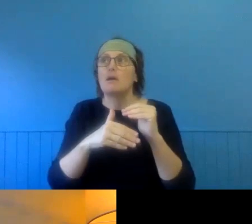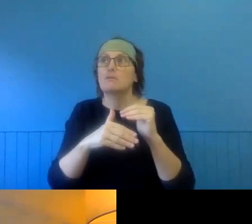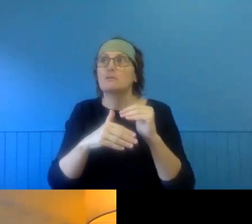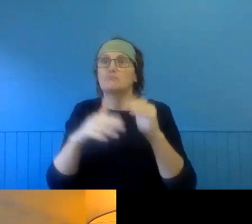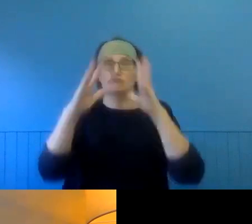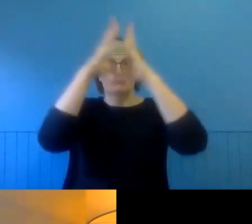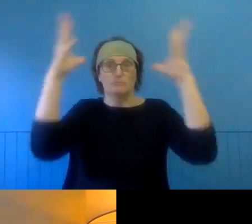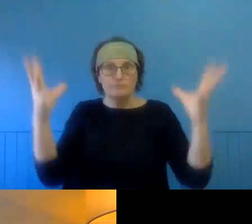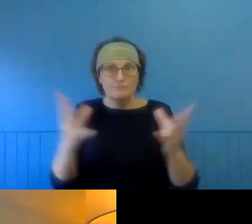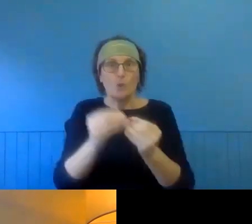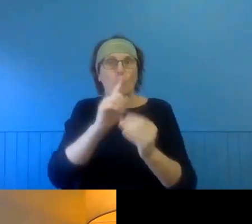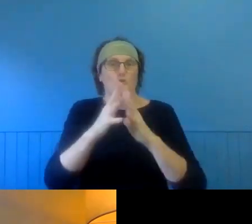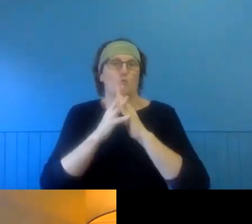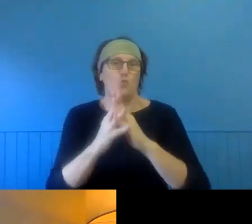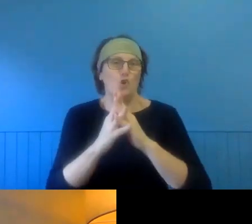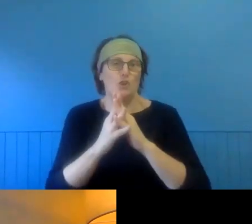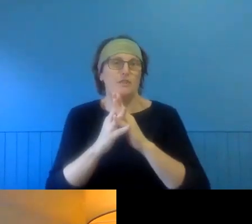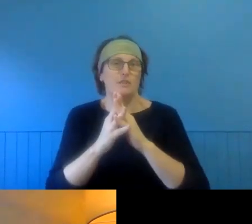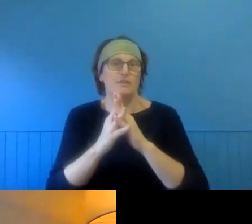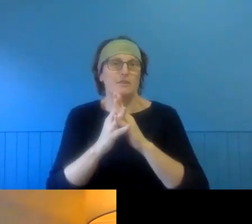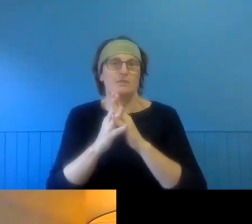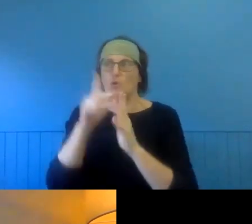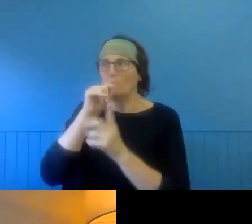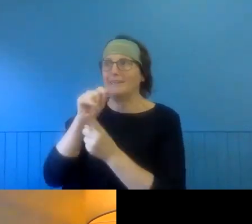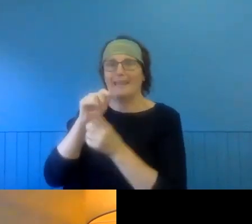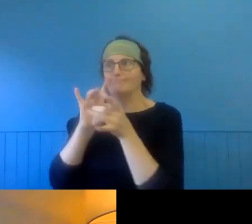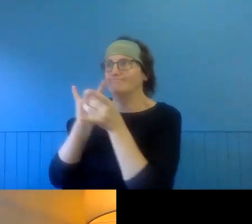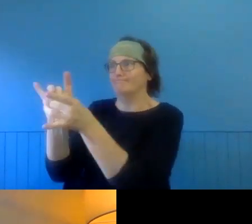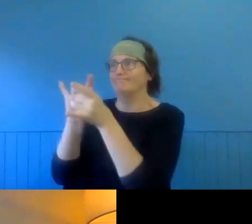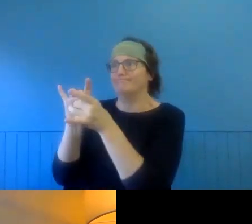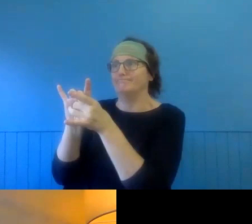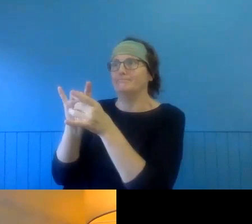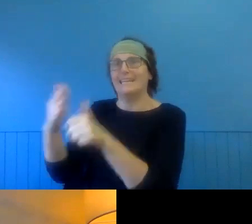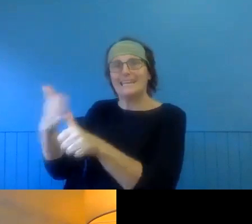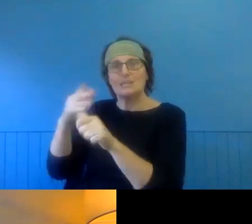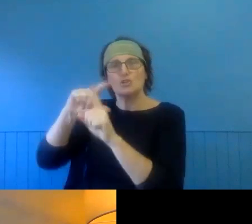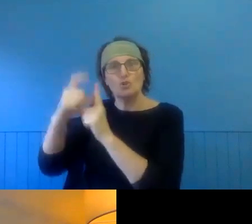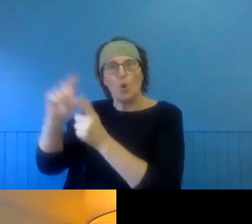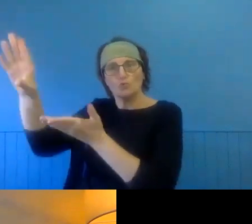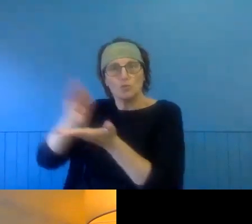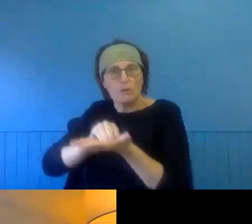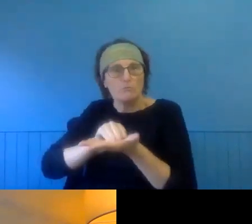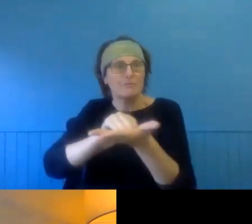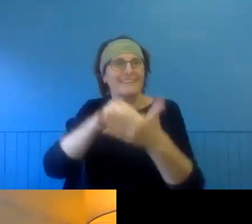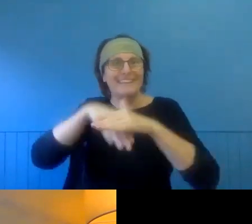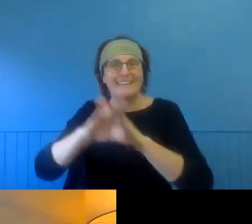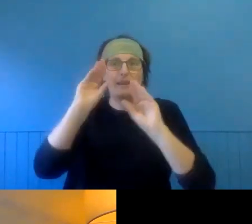meaningfully, engaging in Indigenous culture in an education setting. It